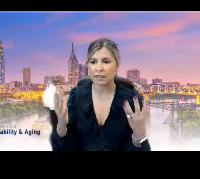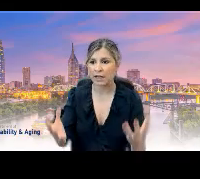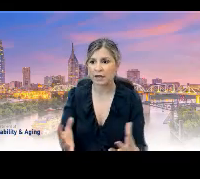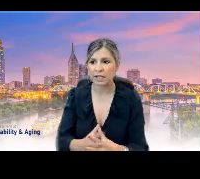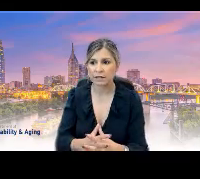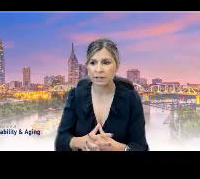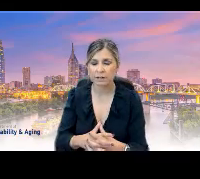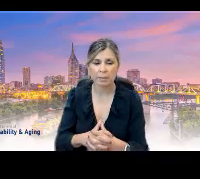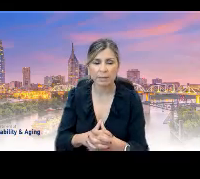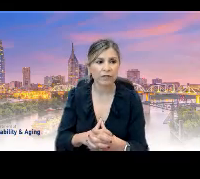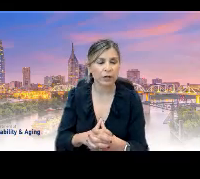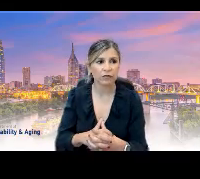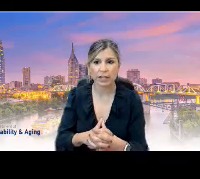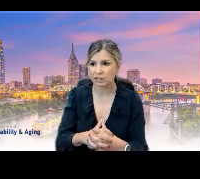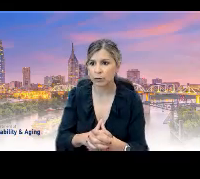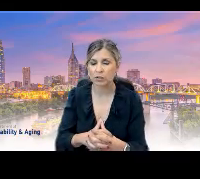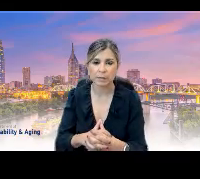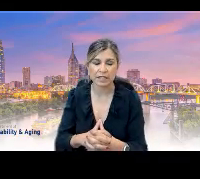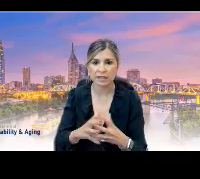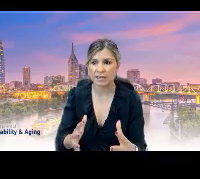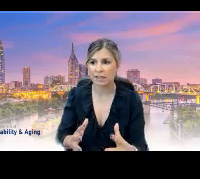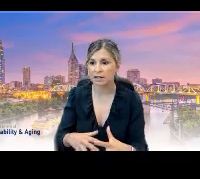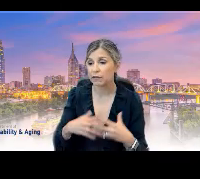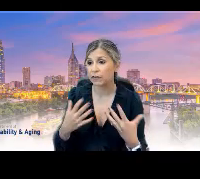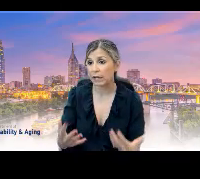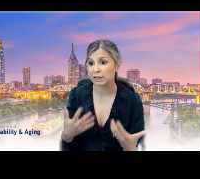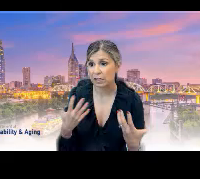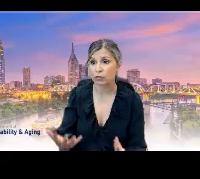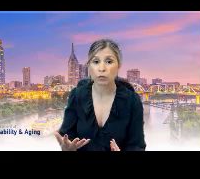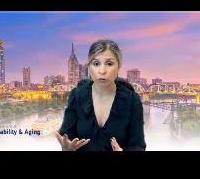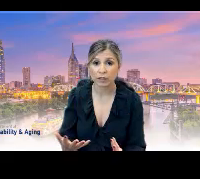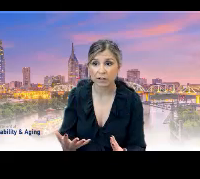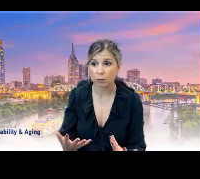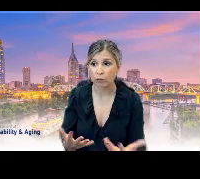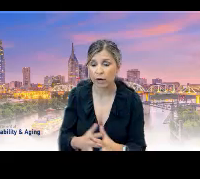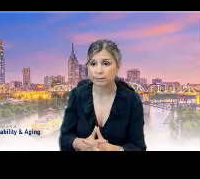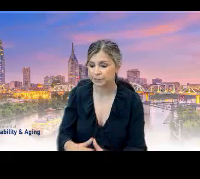And then it can be very flexible to meet the needs of the families that are enrolled in this program.